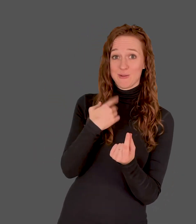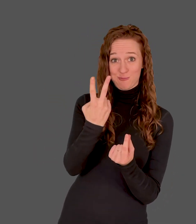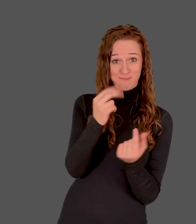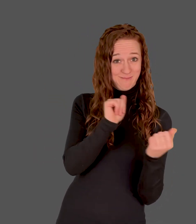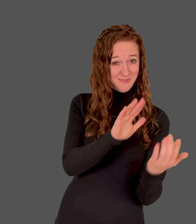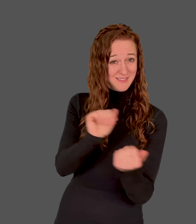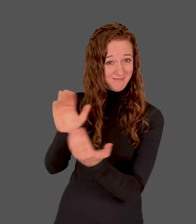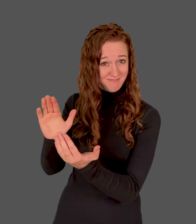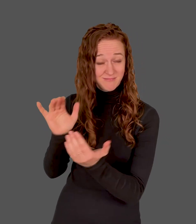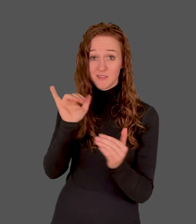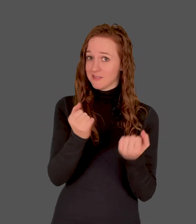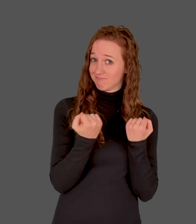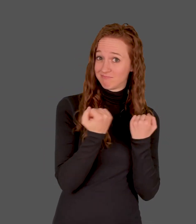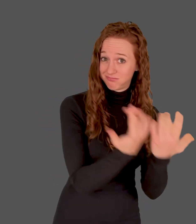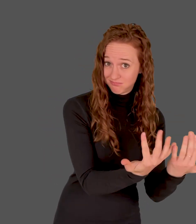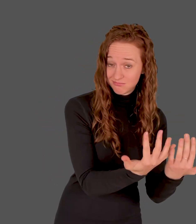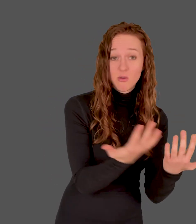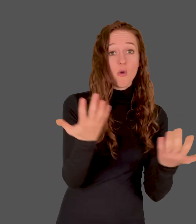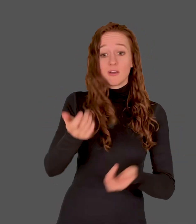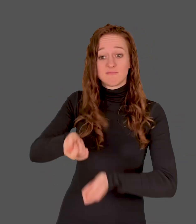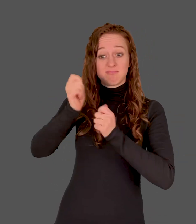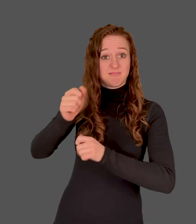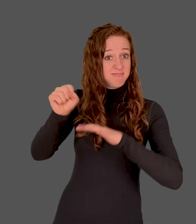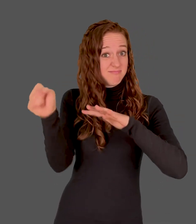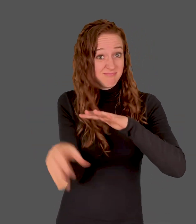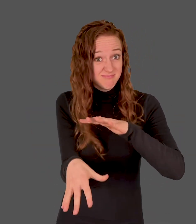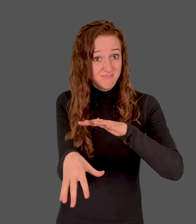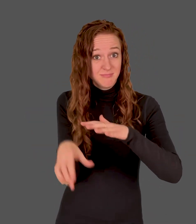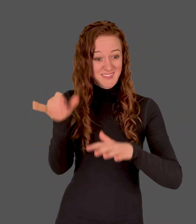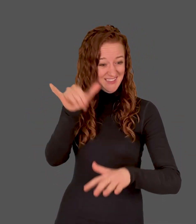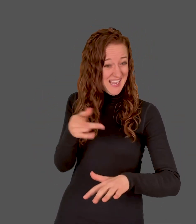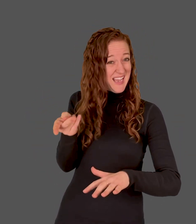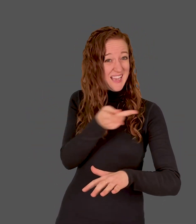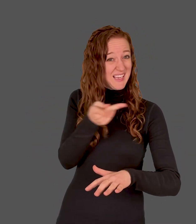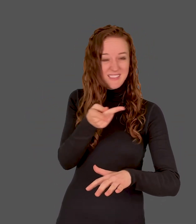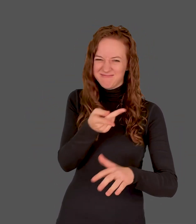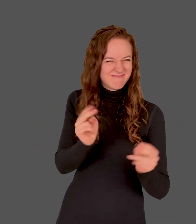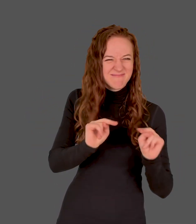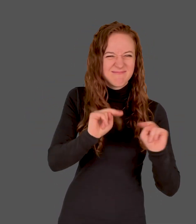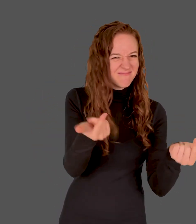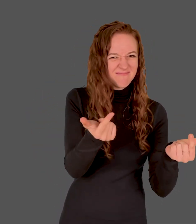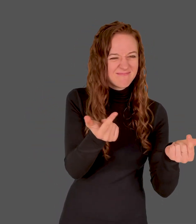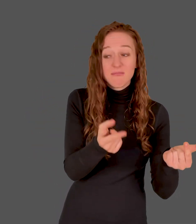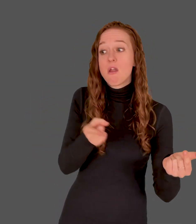ultimately preventing the chemical from being incinerated and releasing into the air or ending up in a landfill and leaching into the soil.